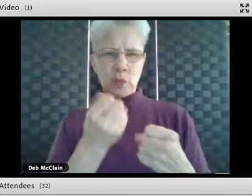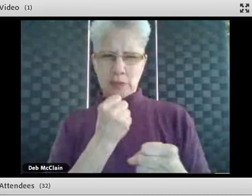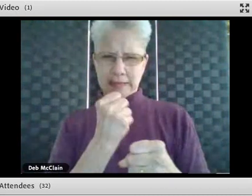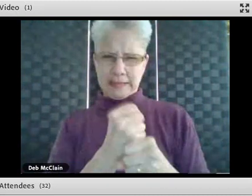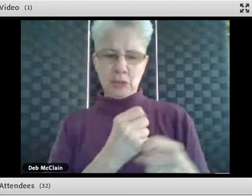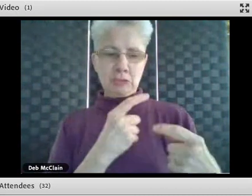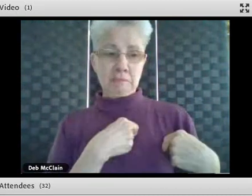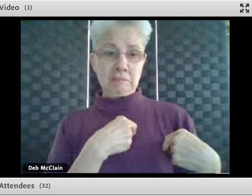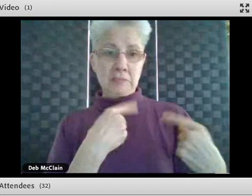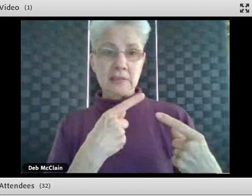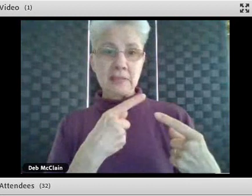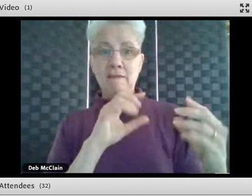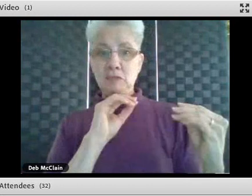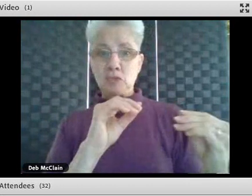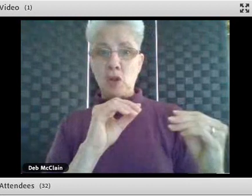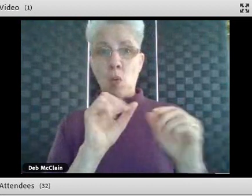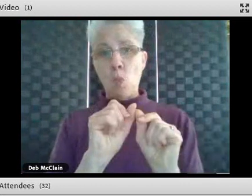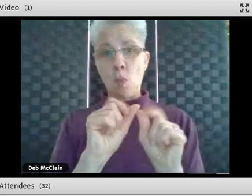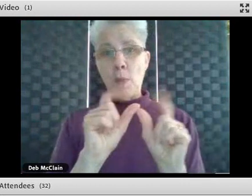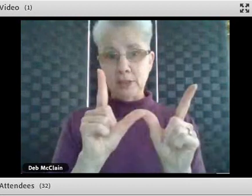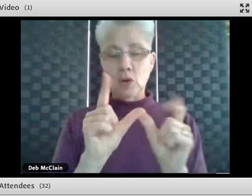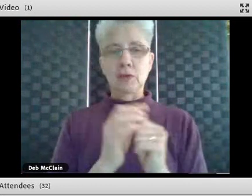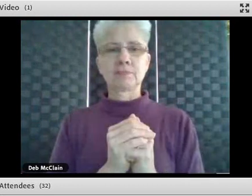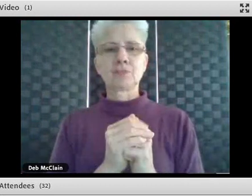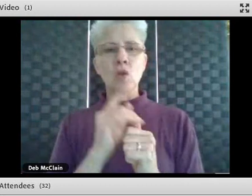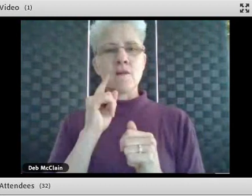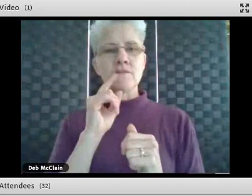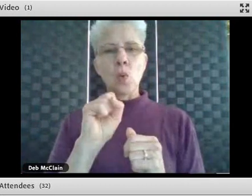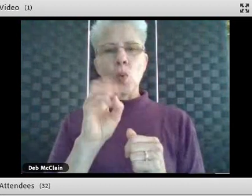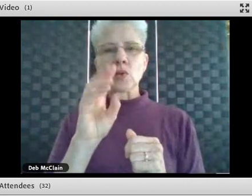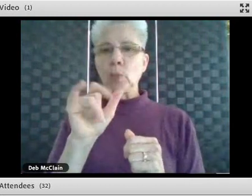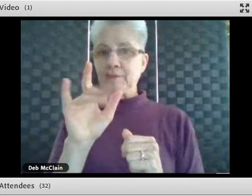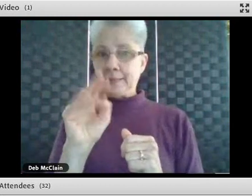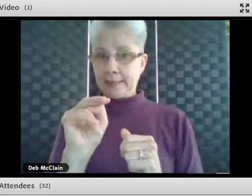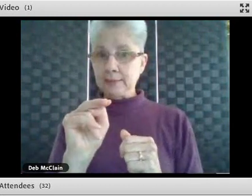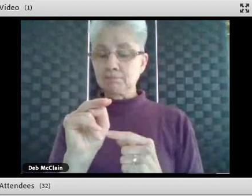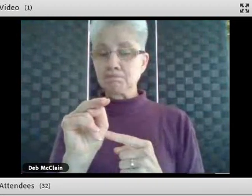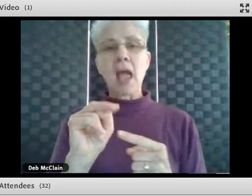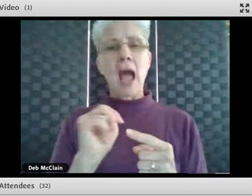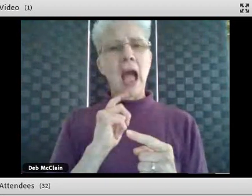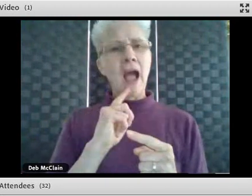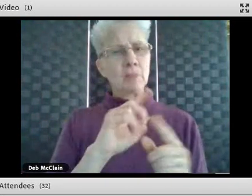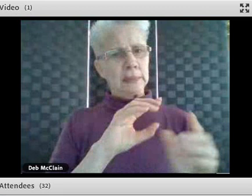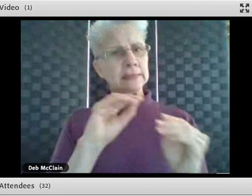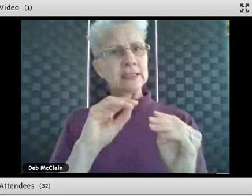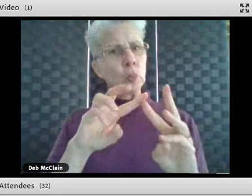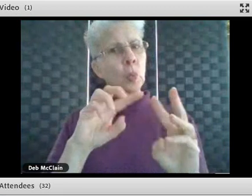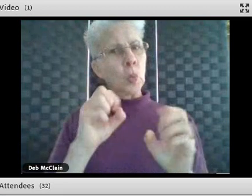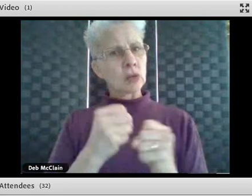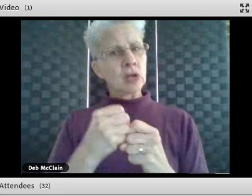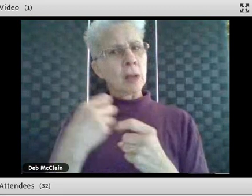since I have given a webinar for SWFLN. I've obviously been giving workshops for a while